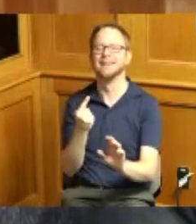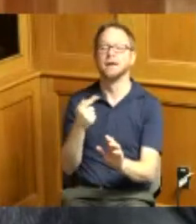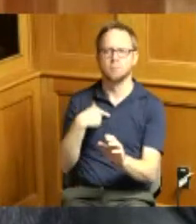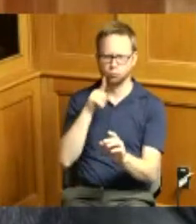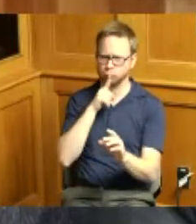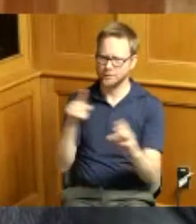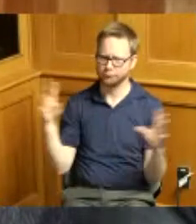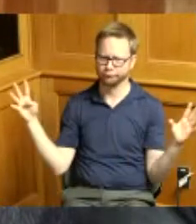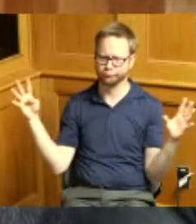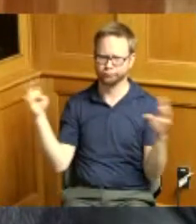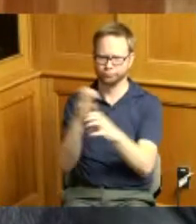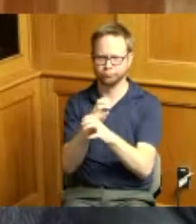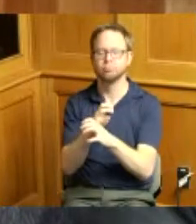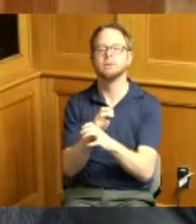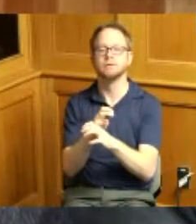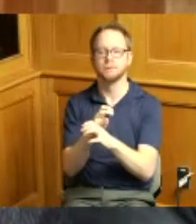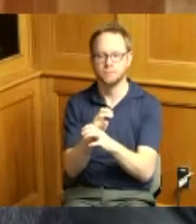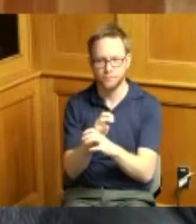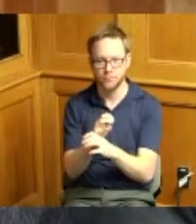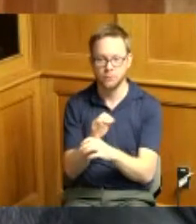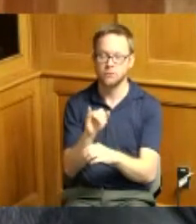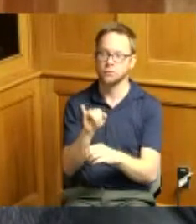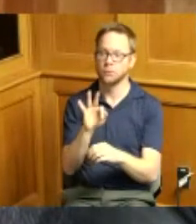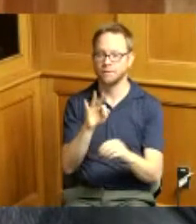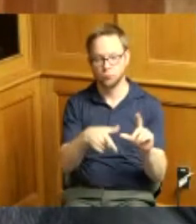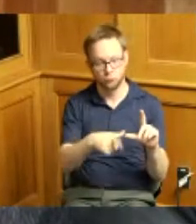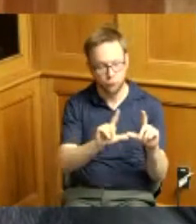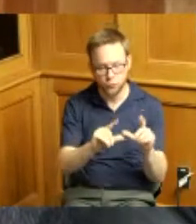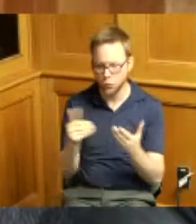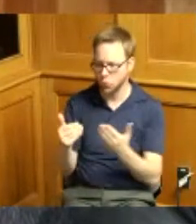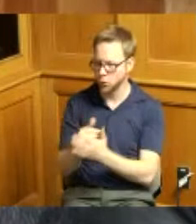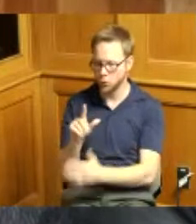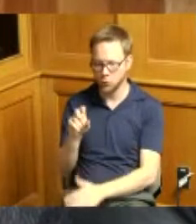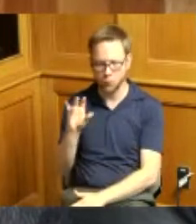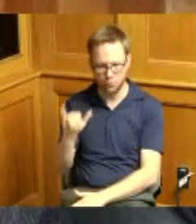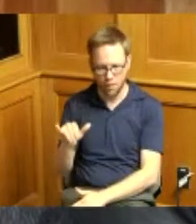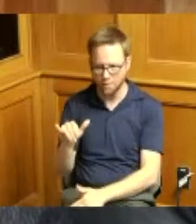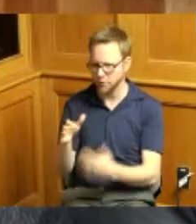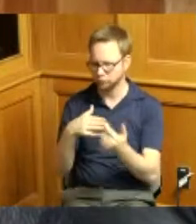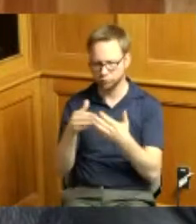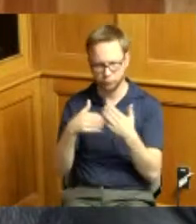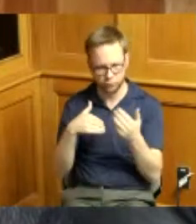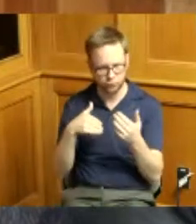and it whether it's a renewal or a new levy and what that means per the state law and it's it's